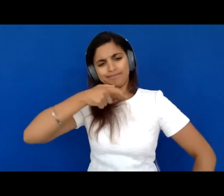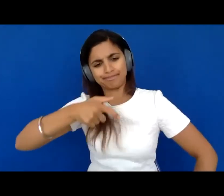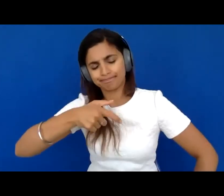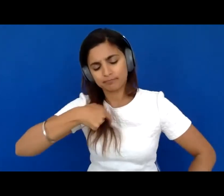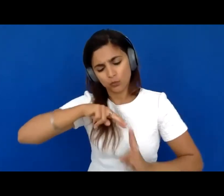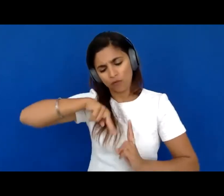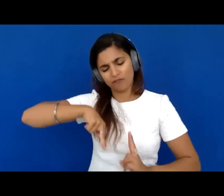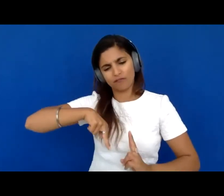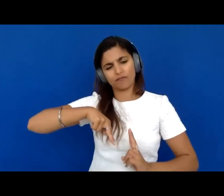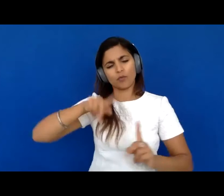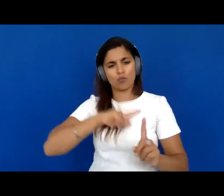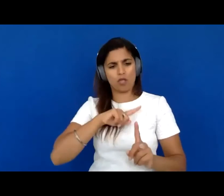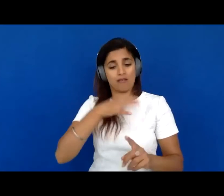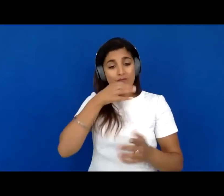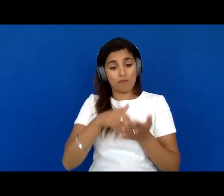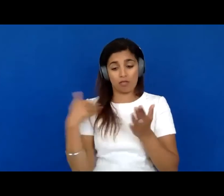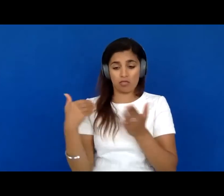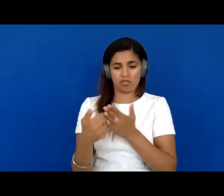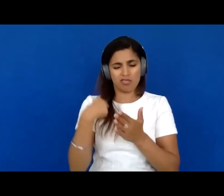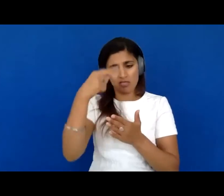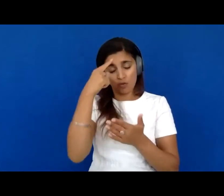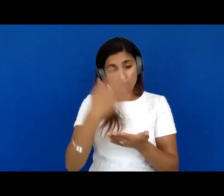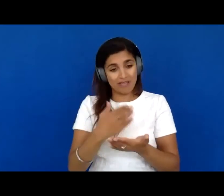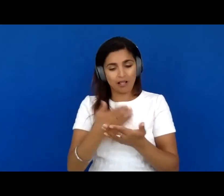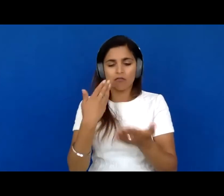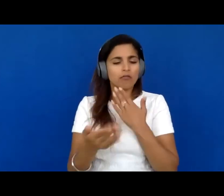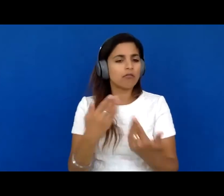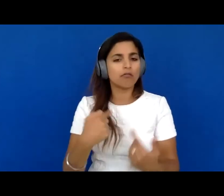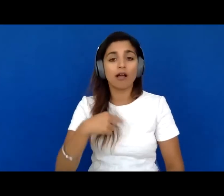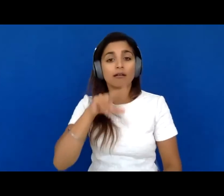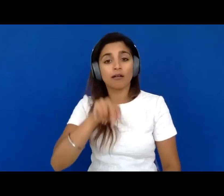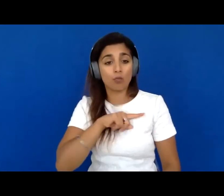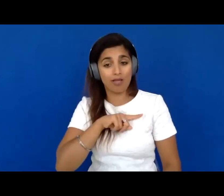realized that it was irrelevant my voice was not hurt my body mine's not listened